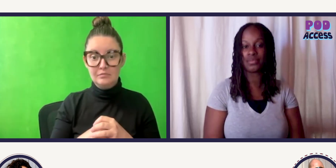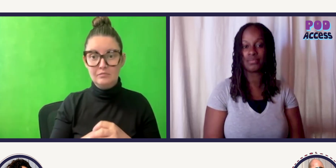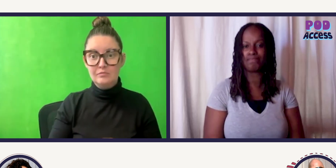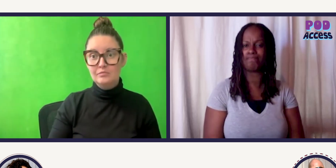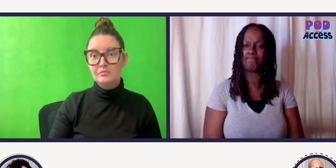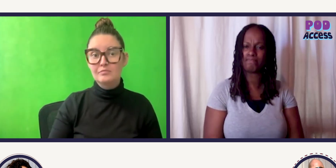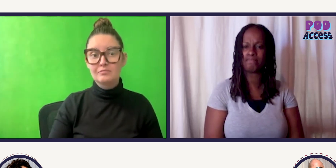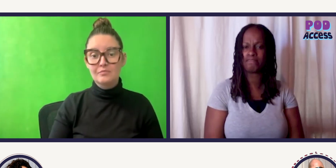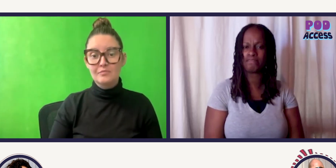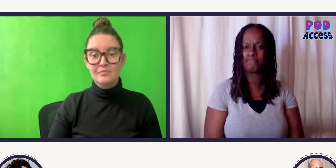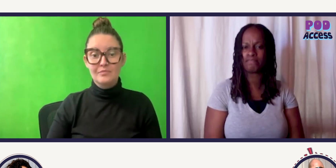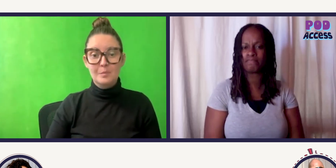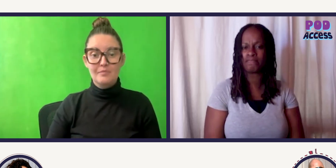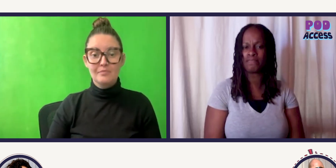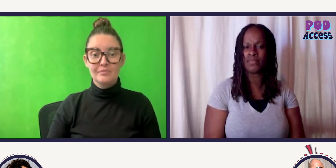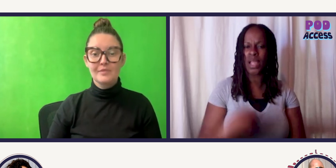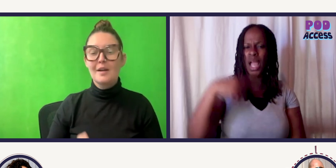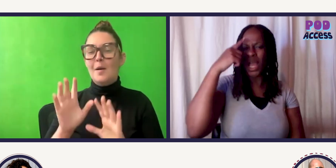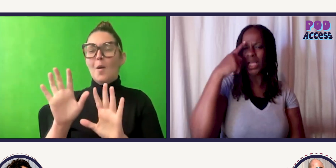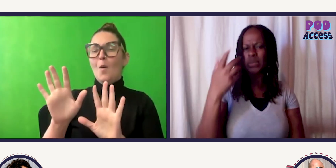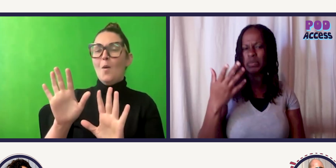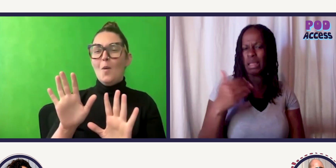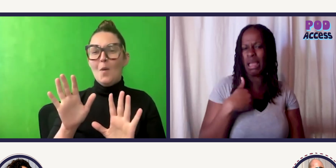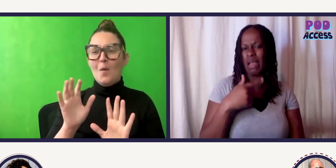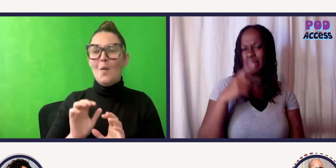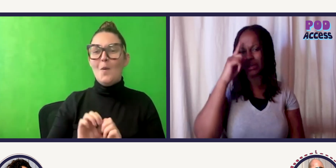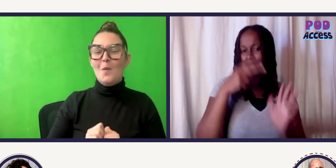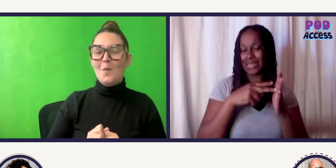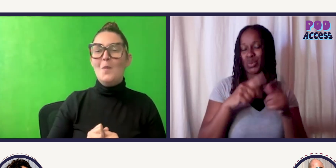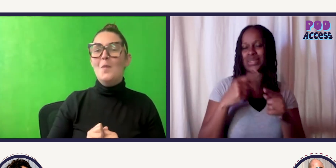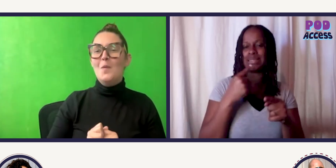Mm. I think you may have intended to say “recording”.